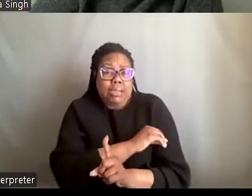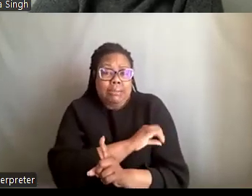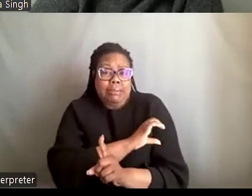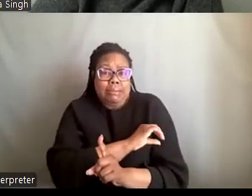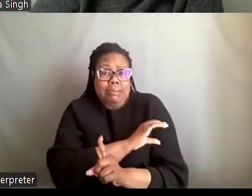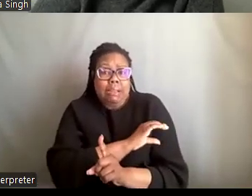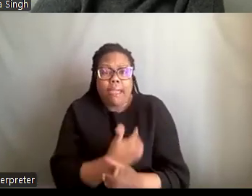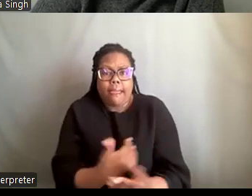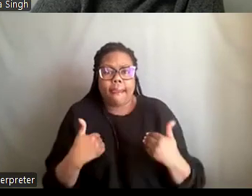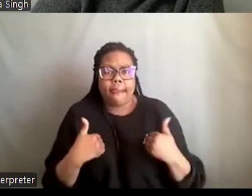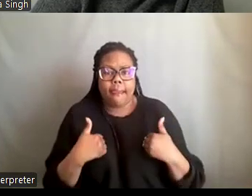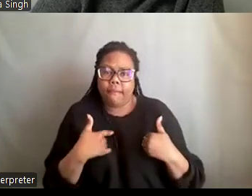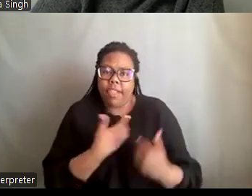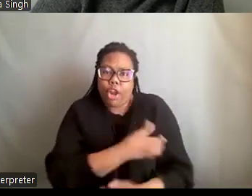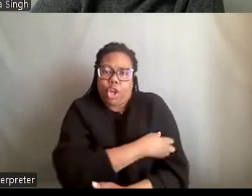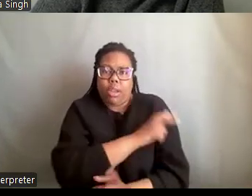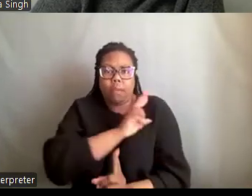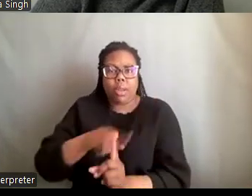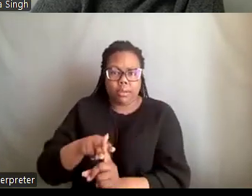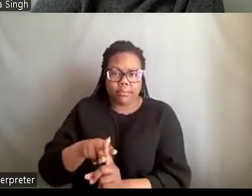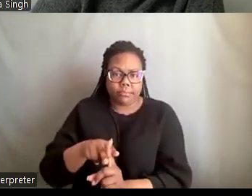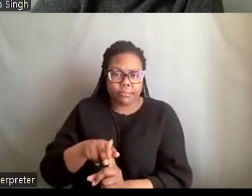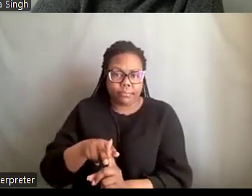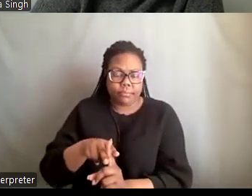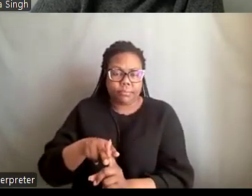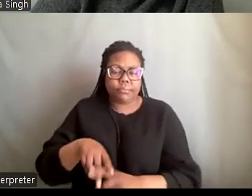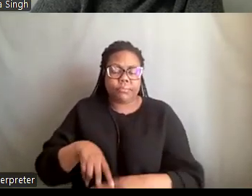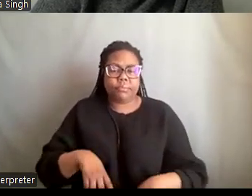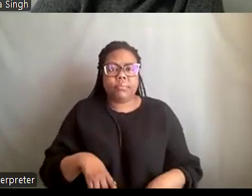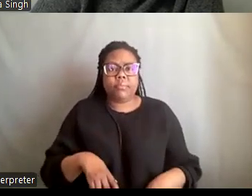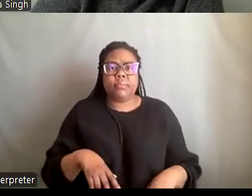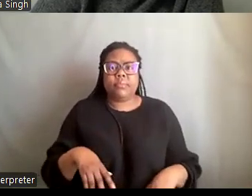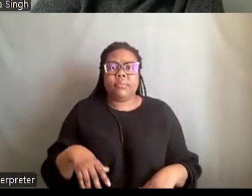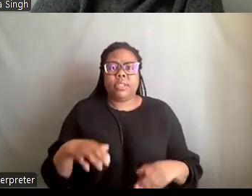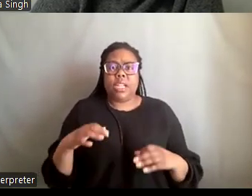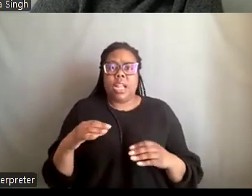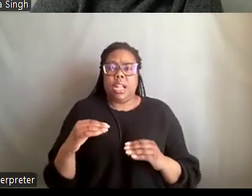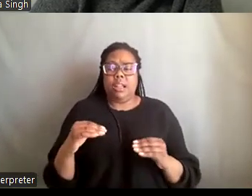they're mustering what energy they do have